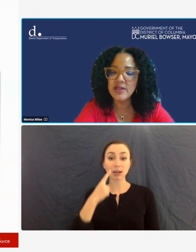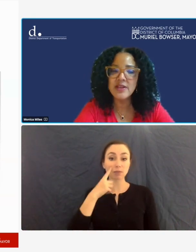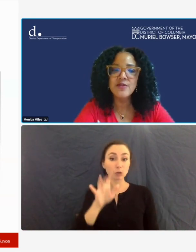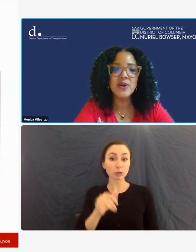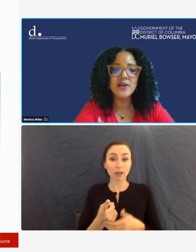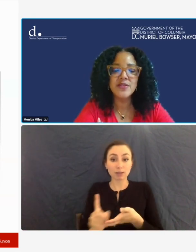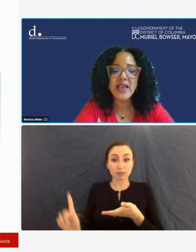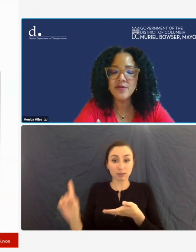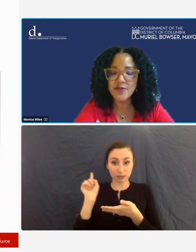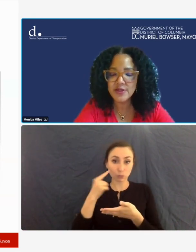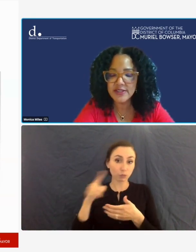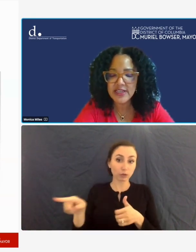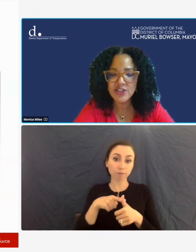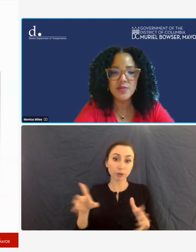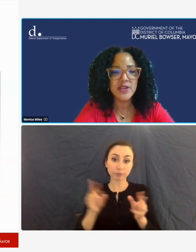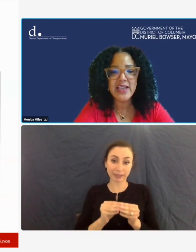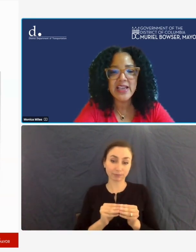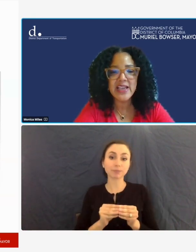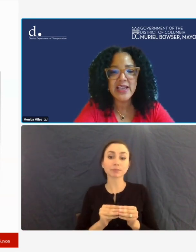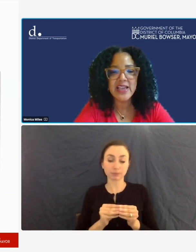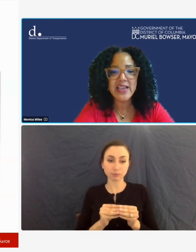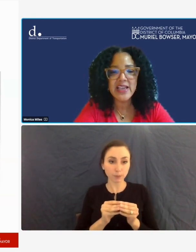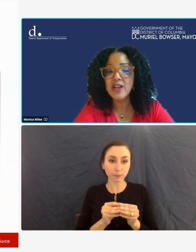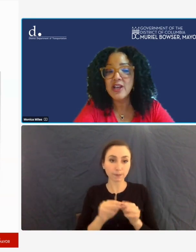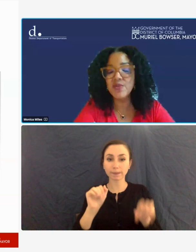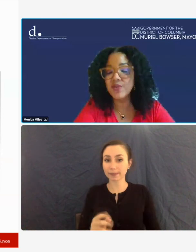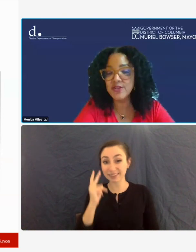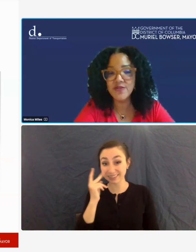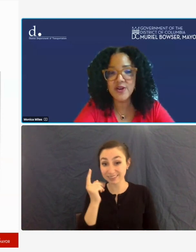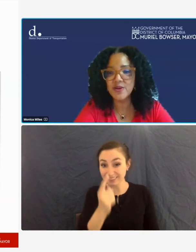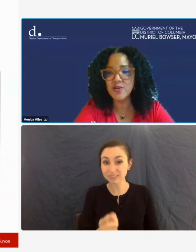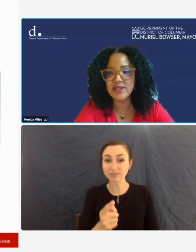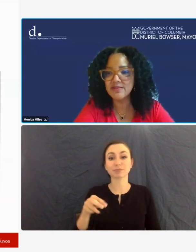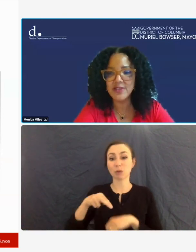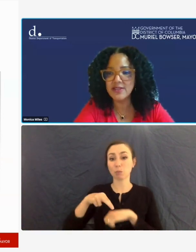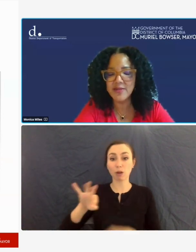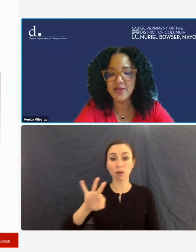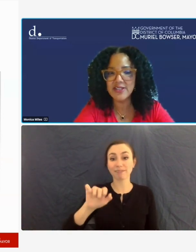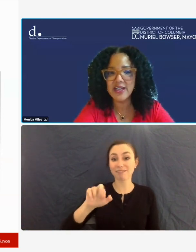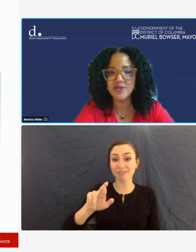for that first session but as you see here we've referred to part 31 10 million times throughout